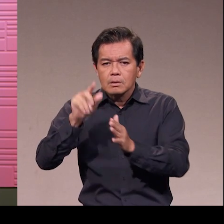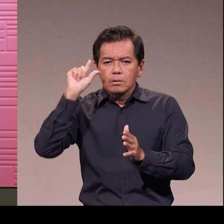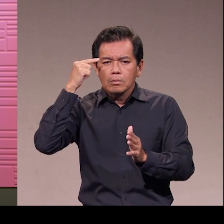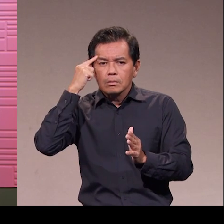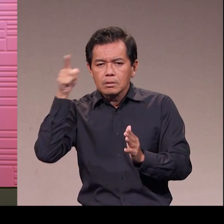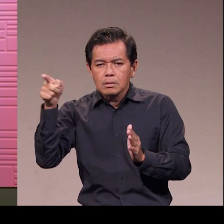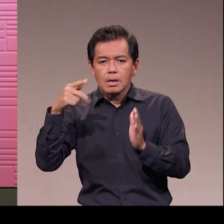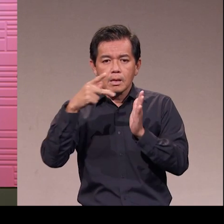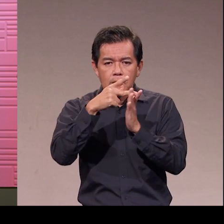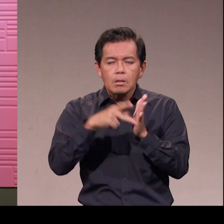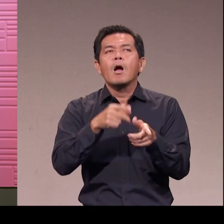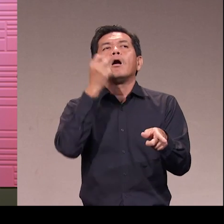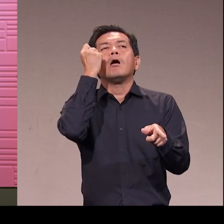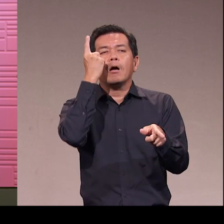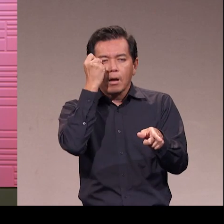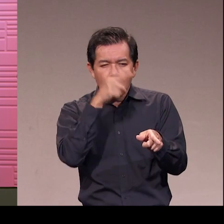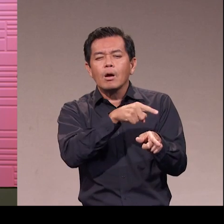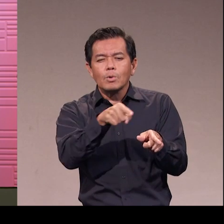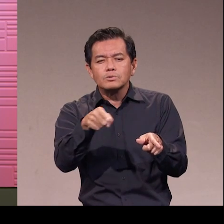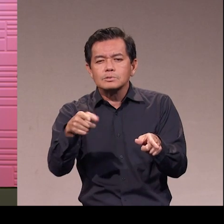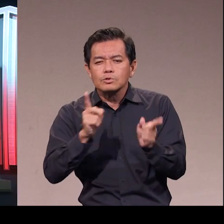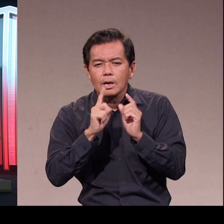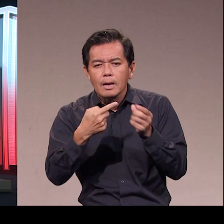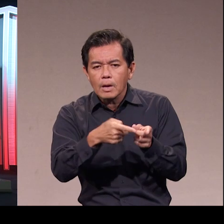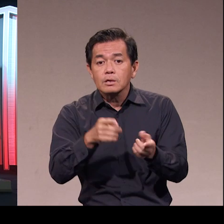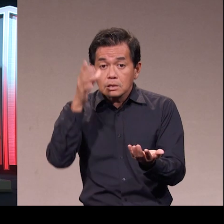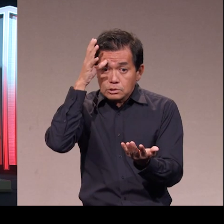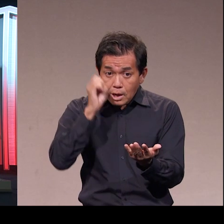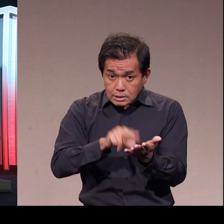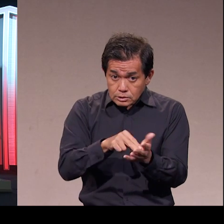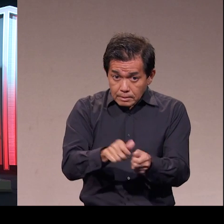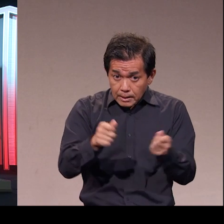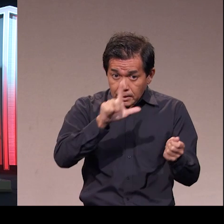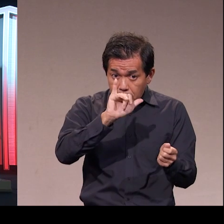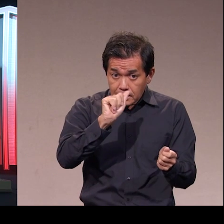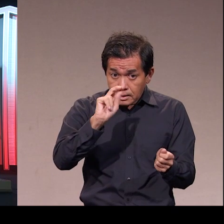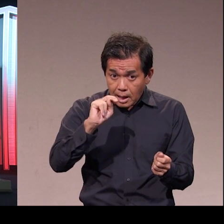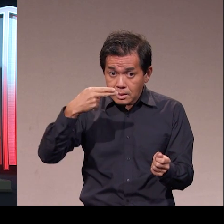Lianhe Zaobao, Lianhe Wanbao, and Shin Min Daily News have also organised many special events